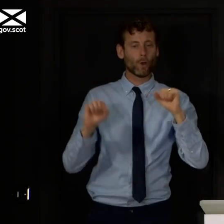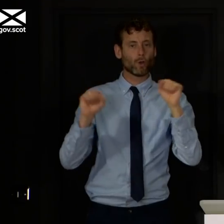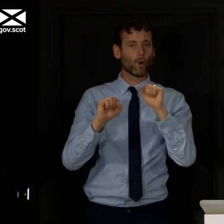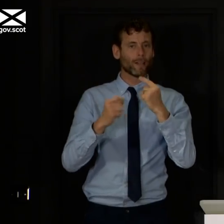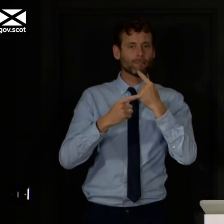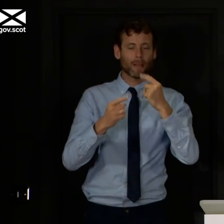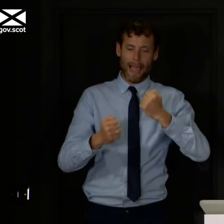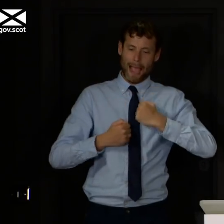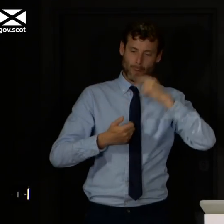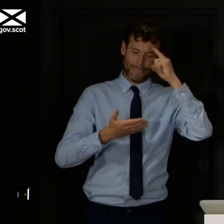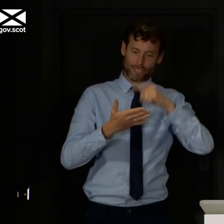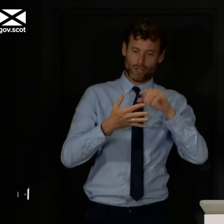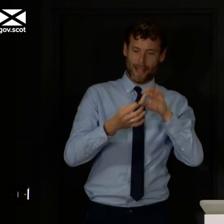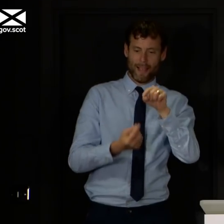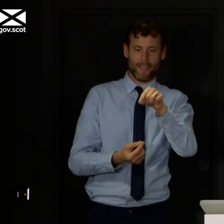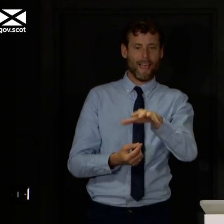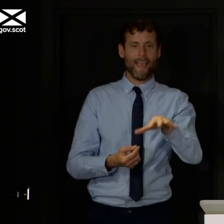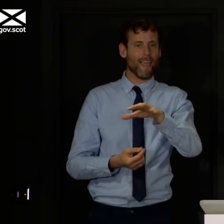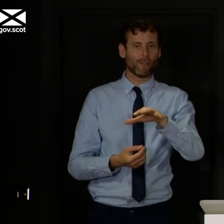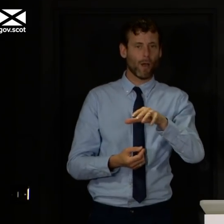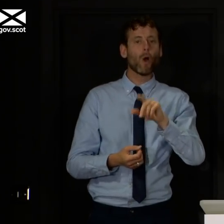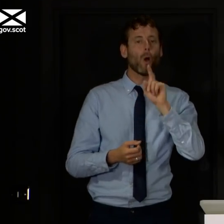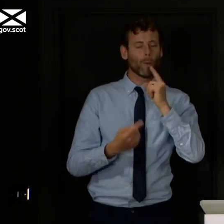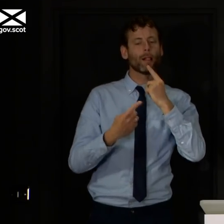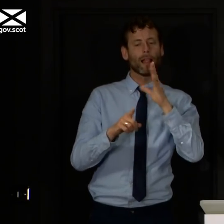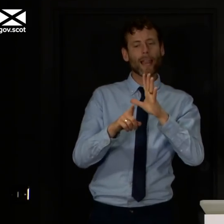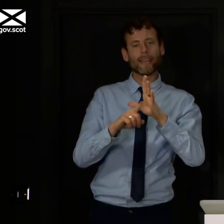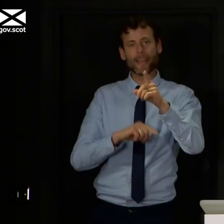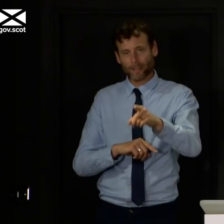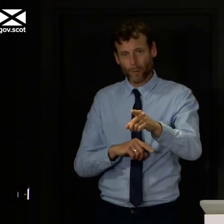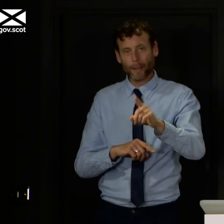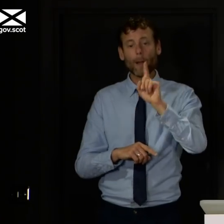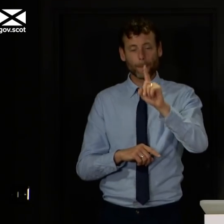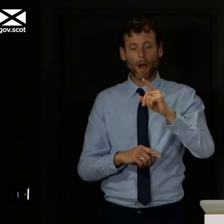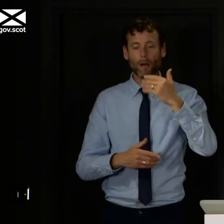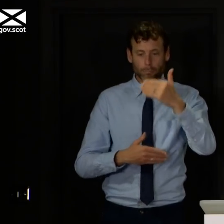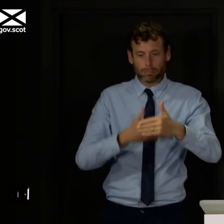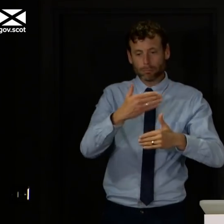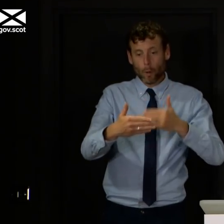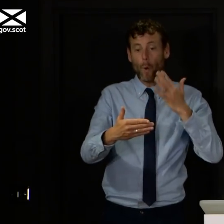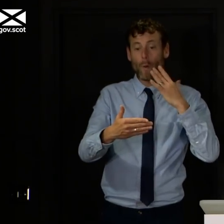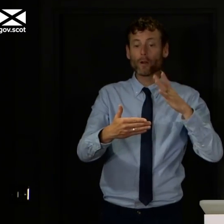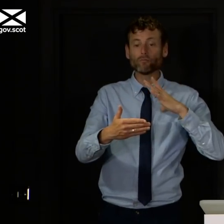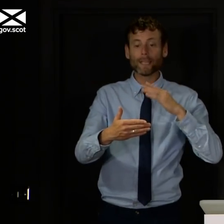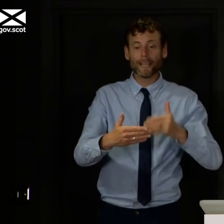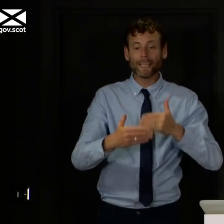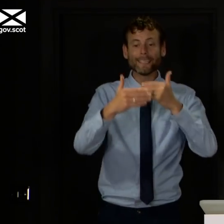it right now, but it will say more about that as we decide the phase 2 decision next week.